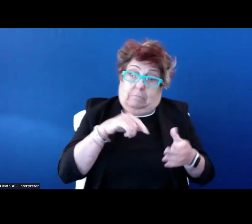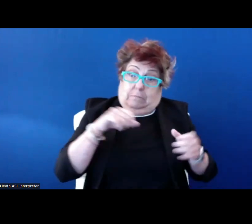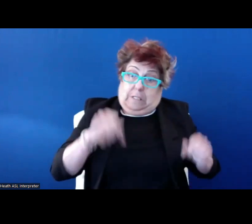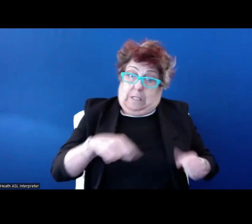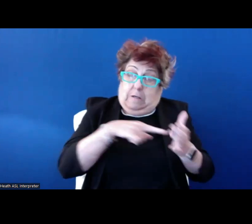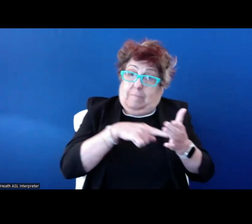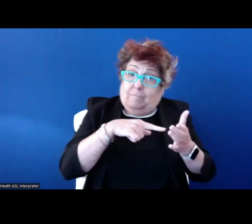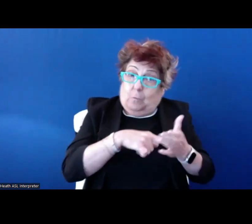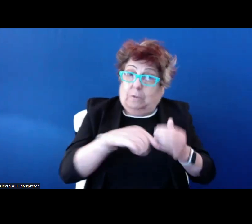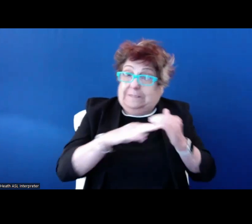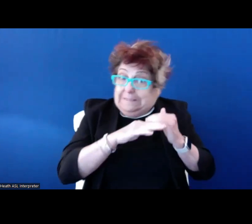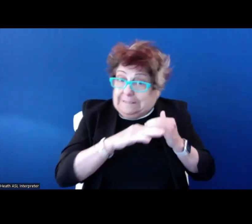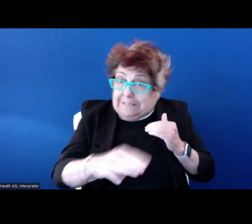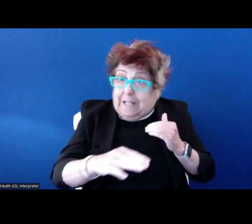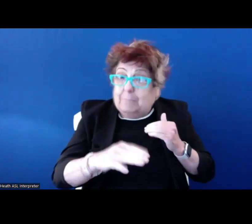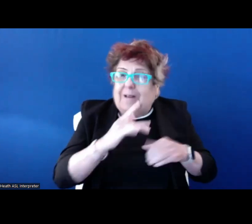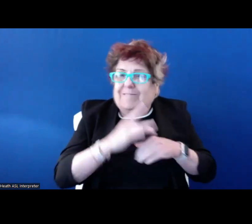who needs it. This is such an